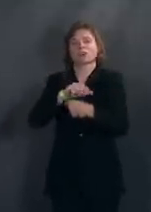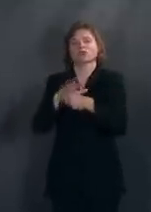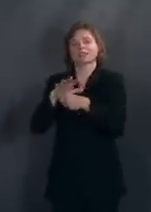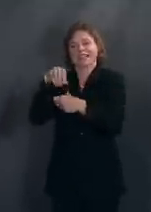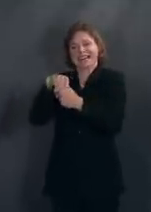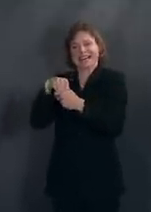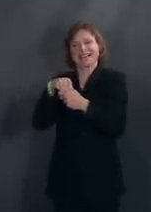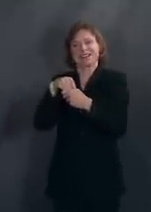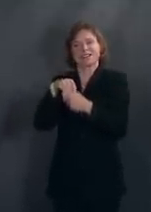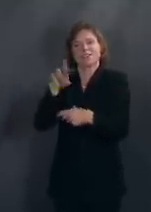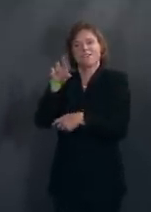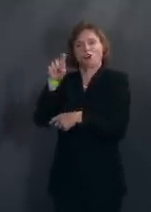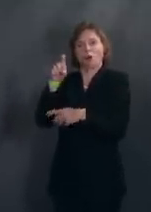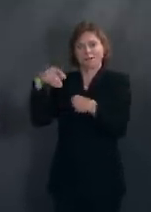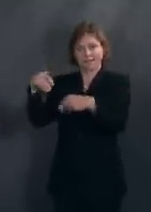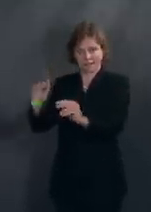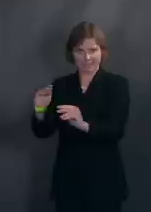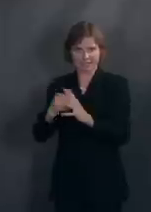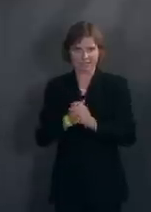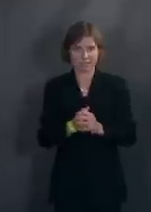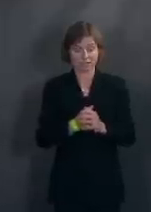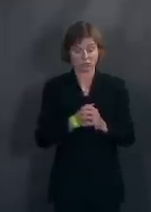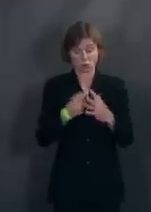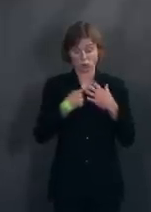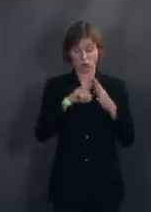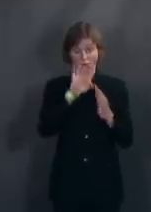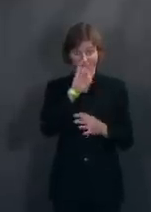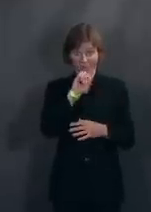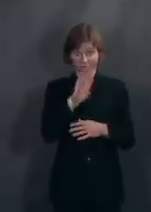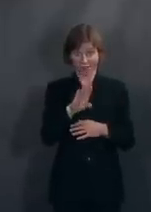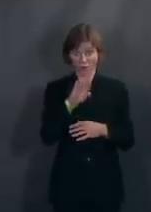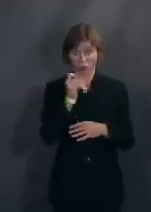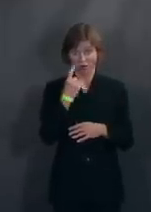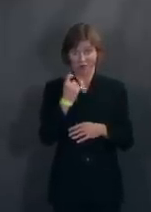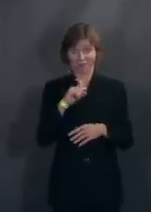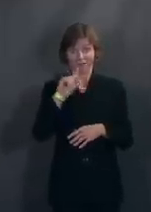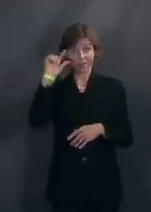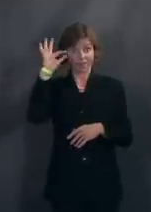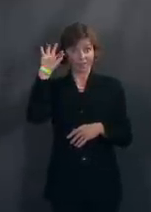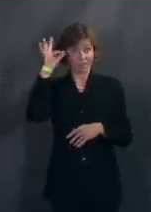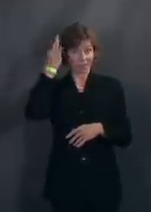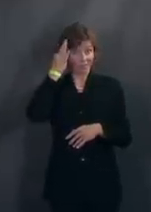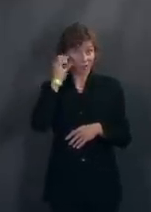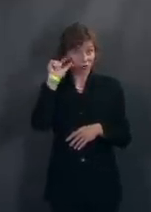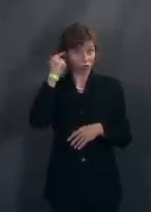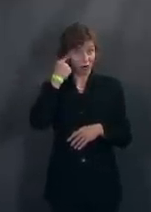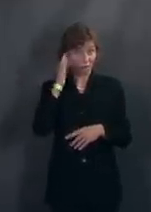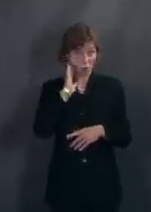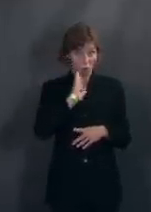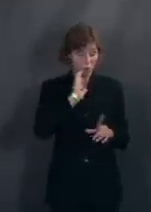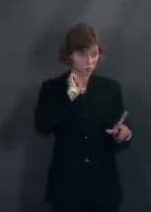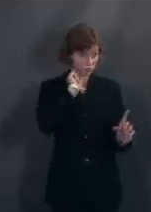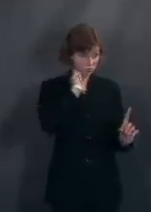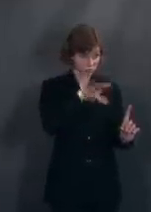Starting on February 11th, the federal government will deliver vaccines directly to select pharmacies across the country.